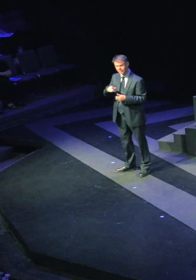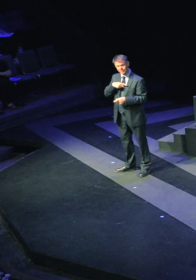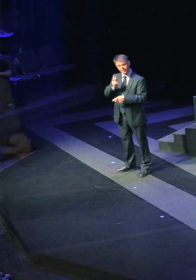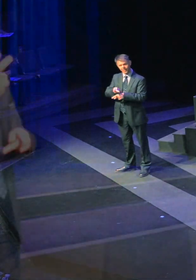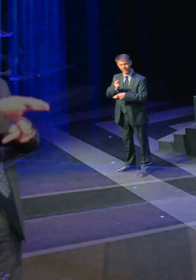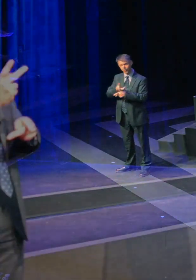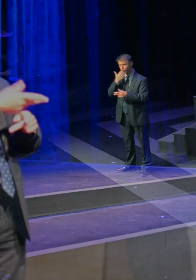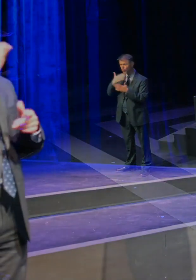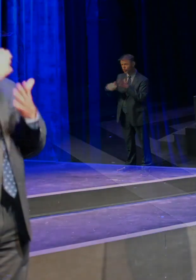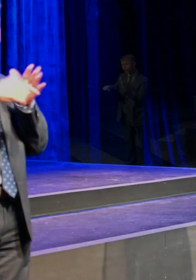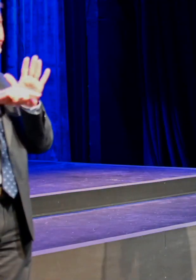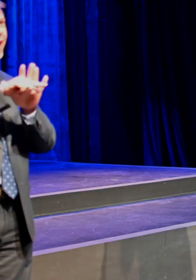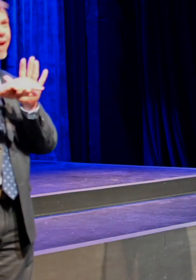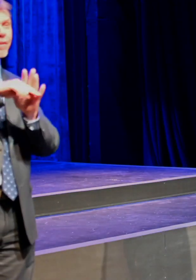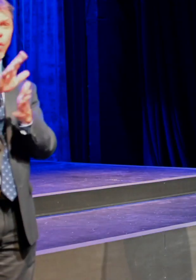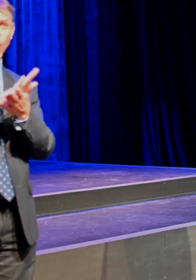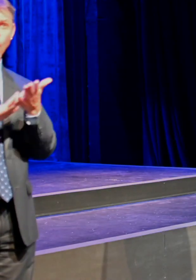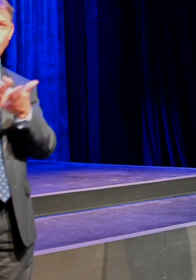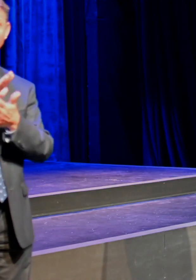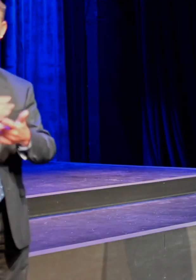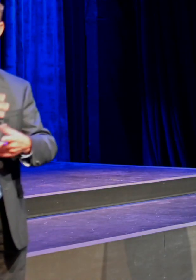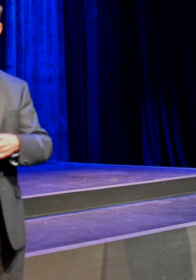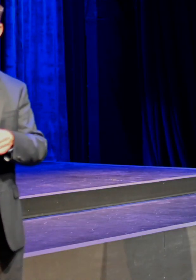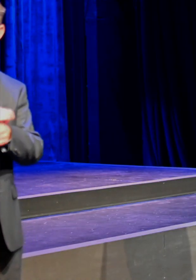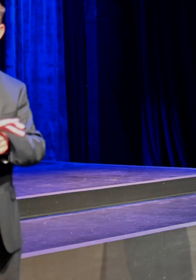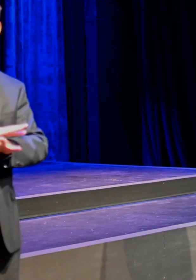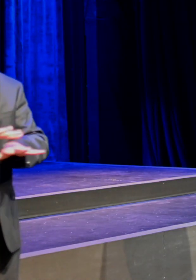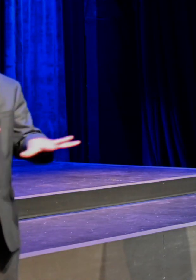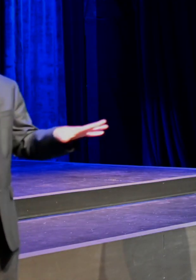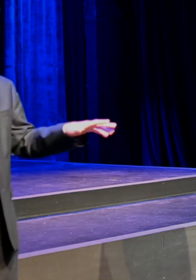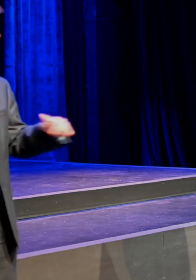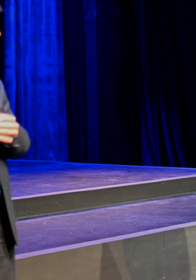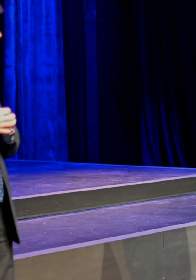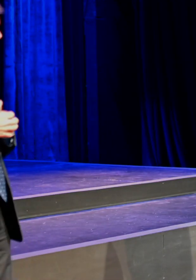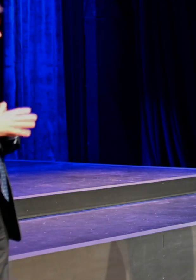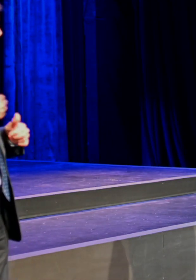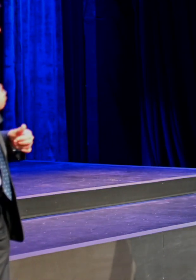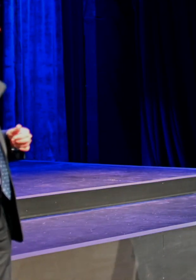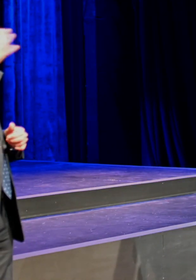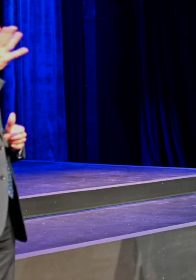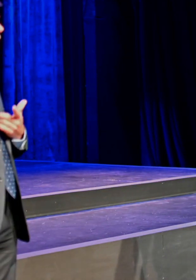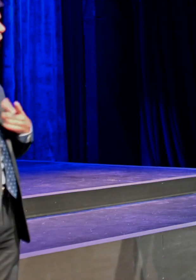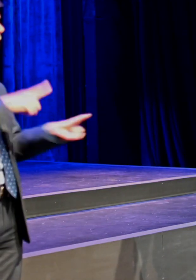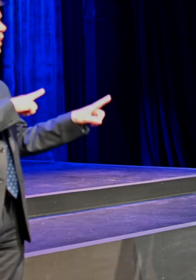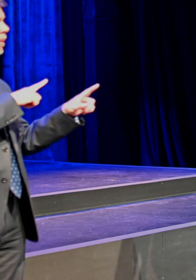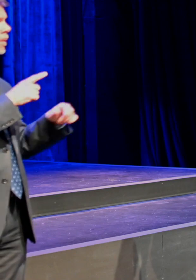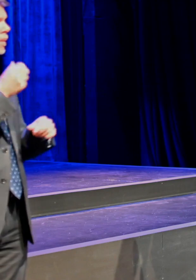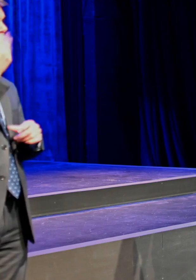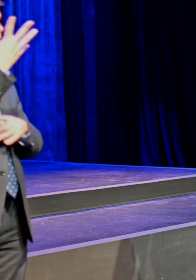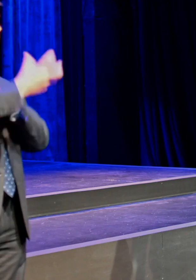disciplined and having dedication. Little did I know that many years later as a